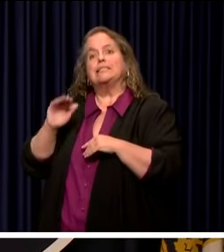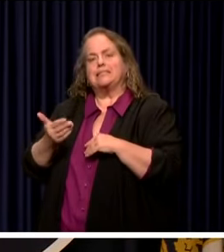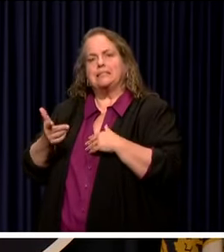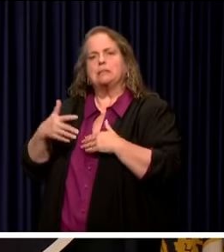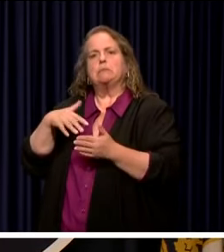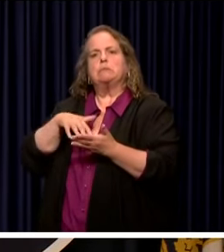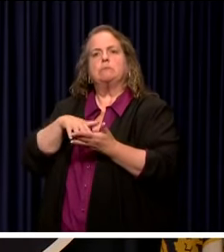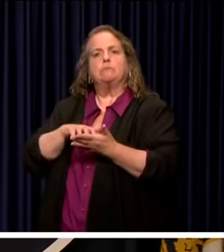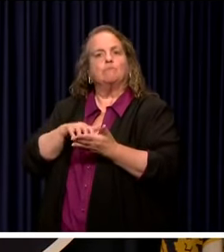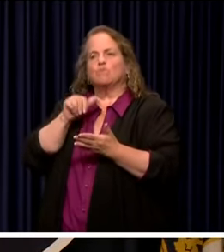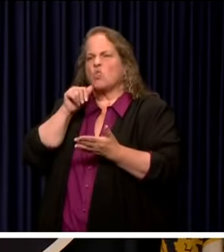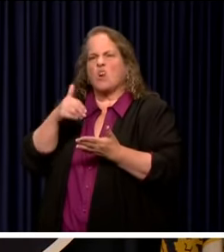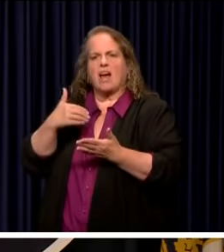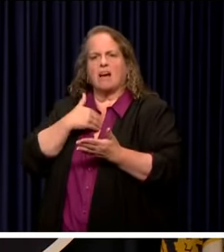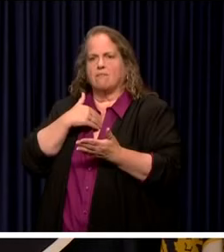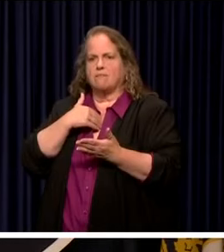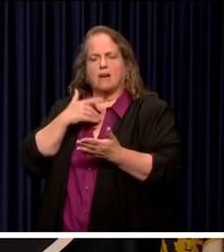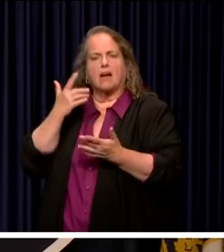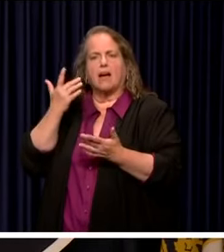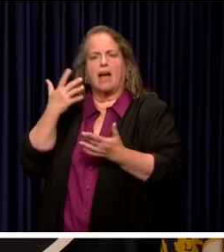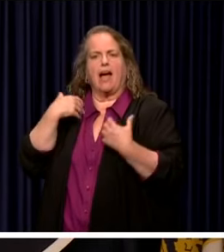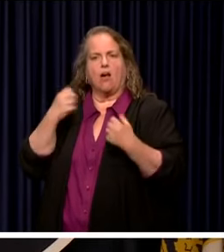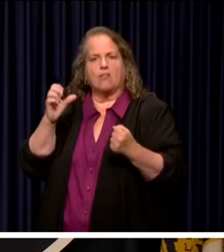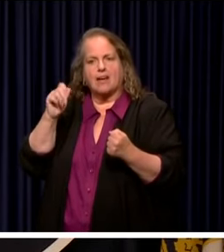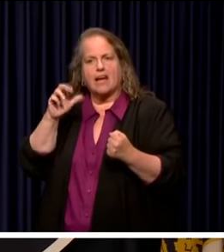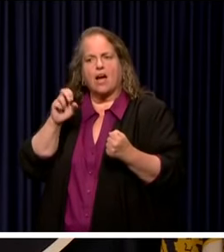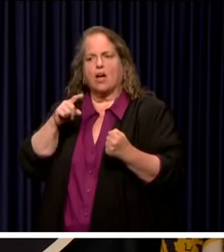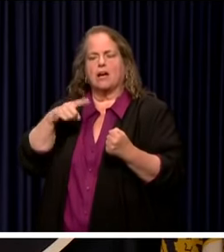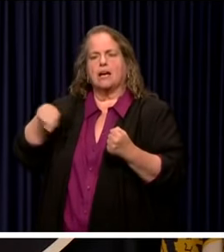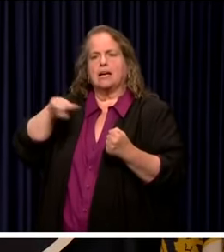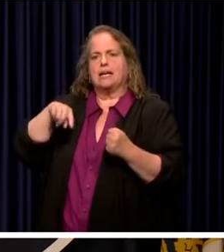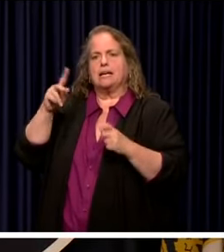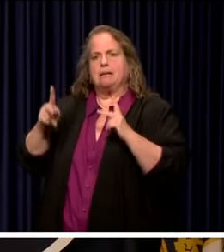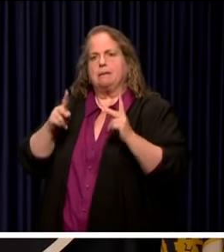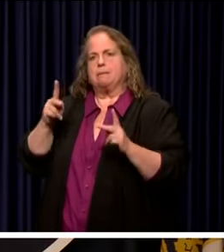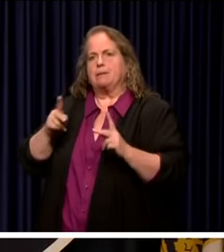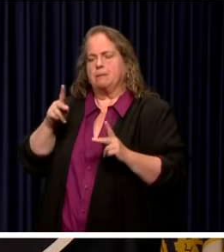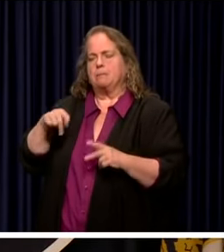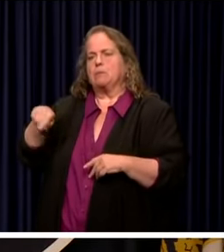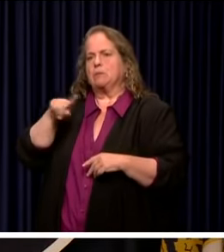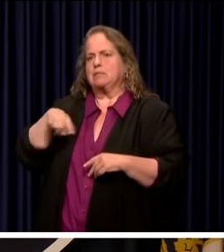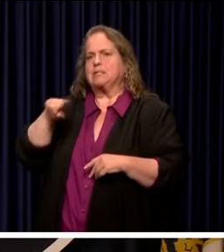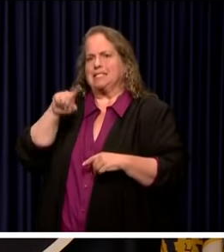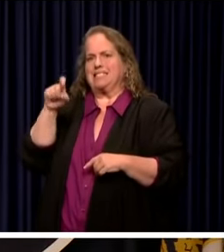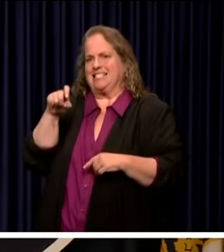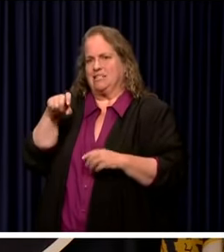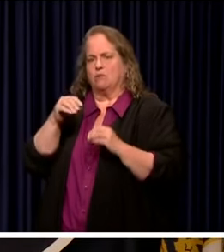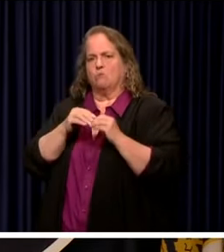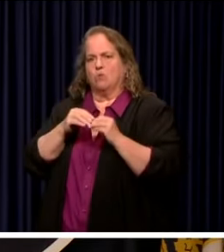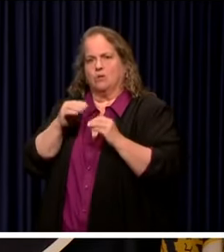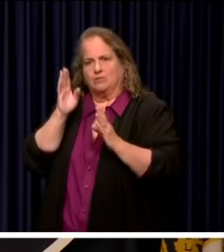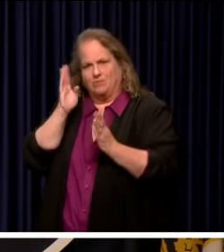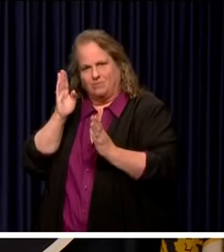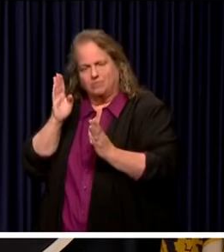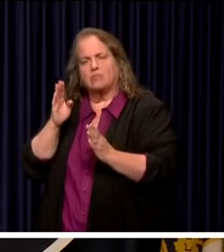GREEN FOR COMPASSION. SO LET'S MAKE SURE TONIGHT THAT WE HAVE MORE GREEN LIGHTS OUT